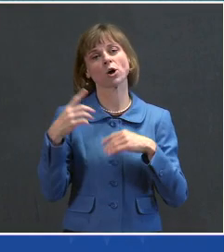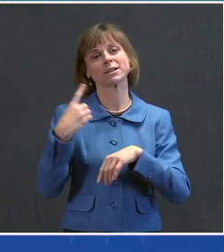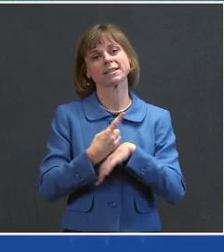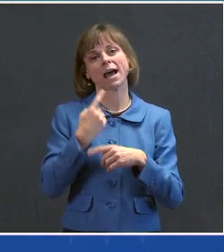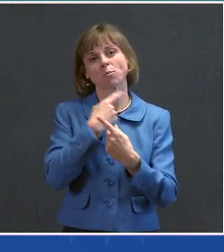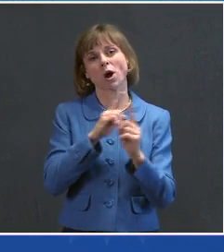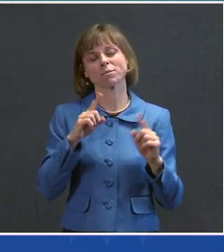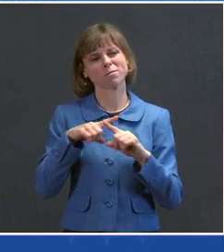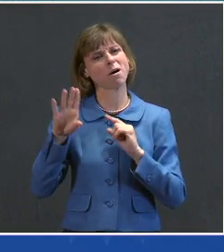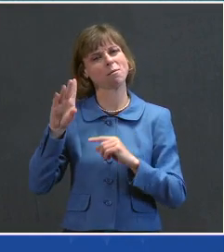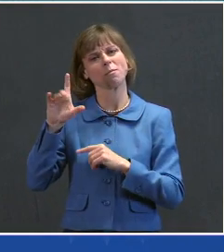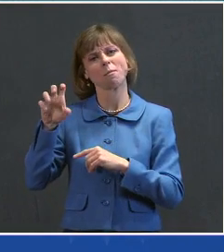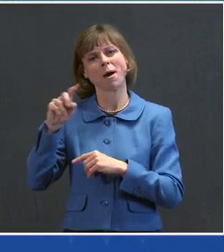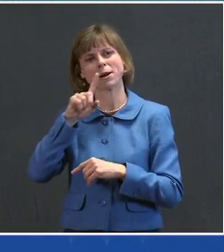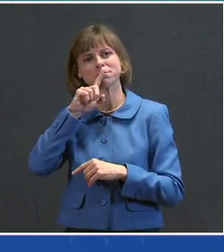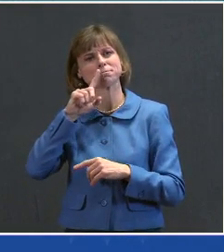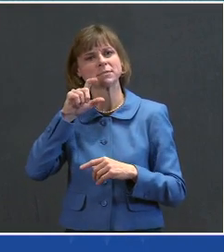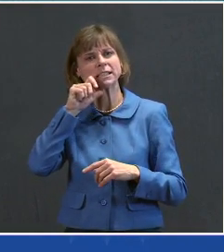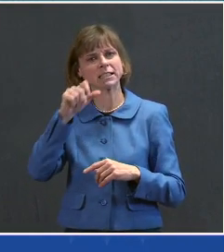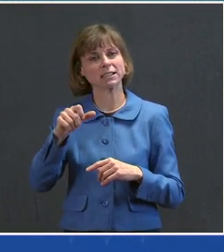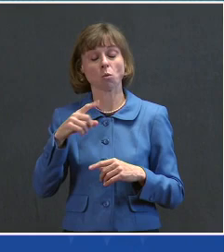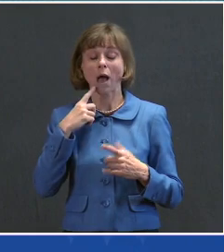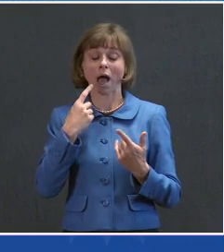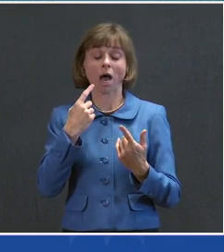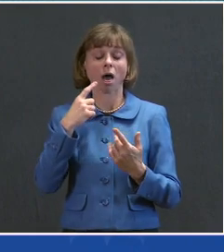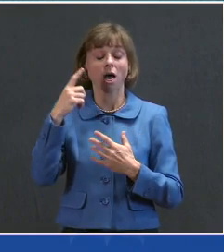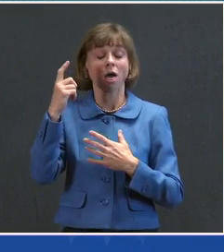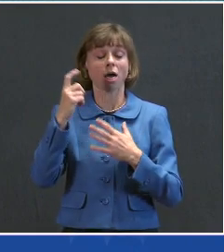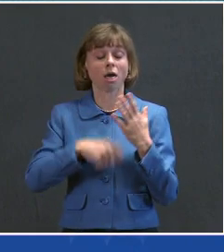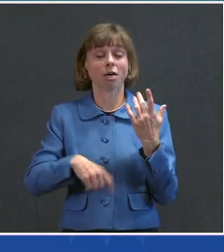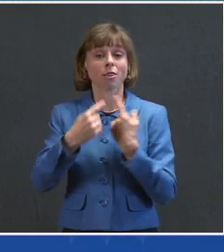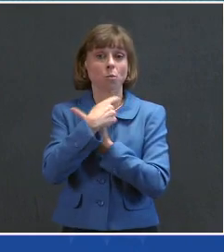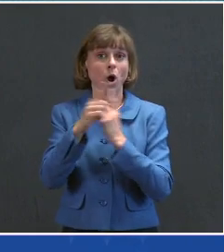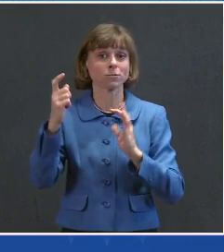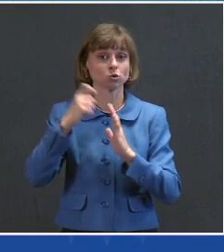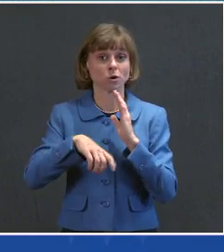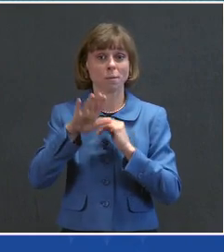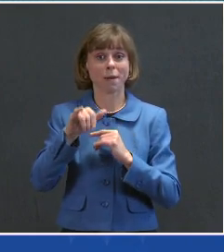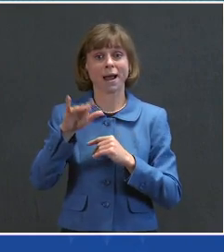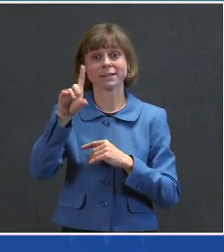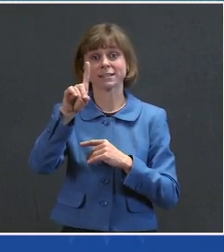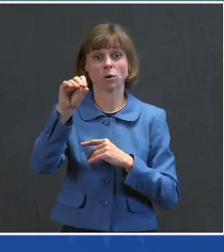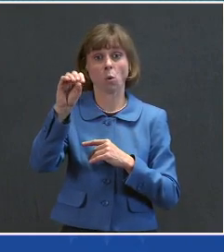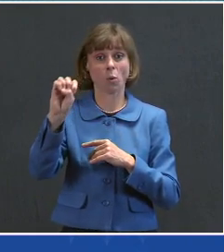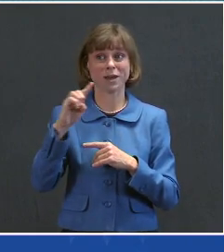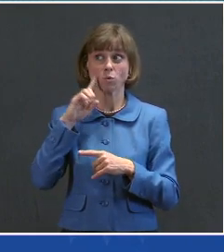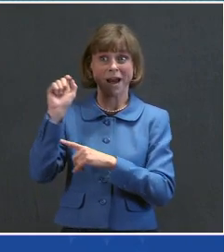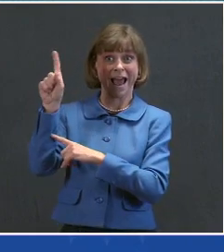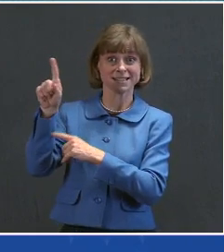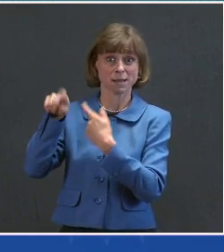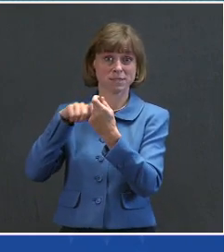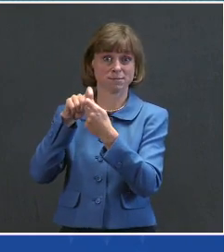Ms. Psaki: Well, first, the proclamation was written by the Department of Education, and you could certainly speak to them about more specifics about the drafting of it.